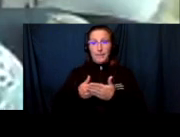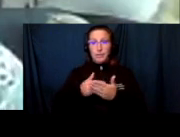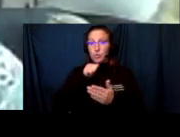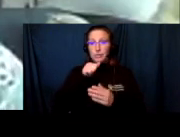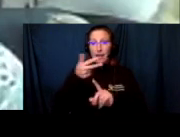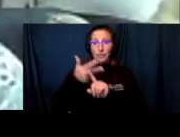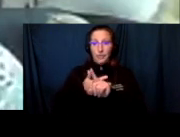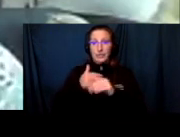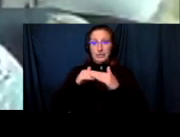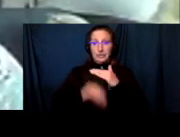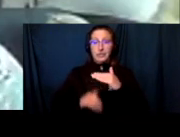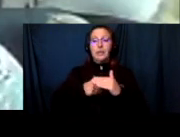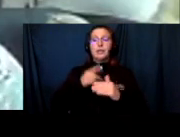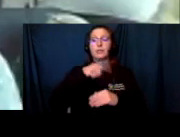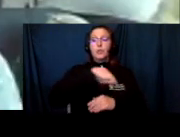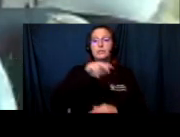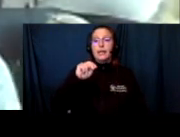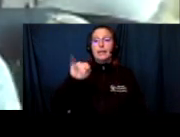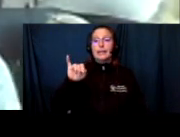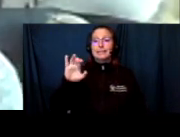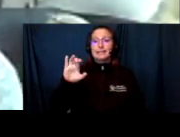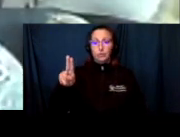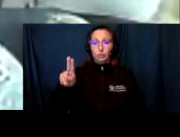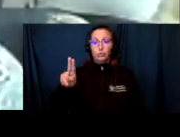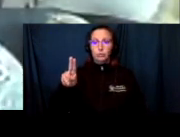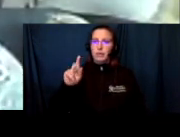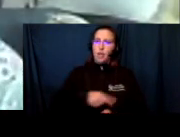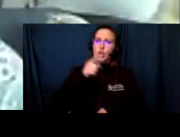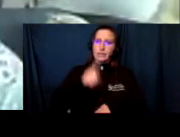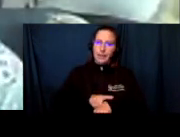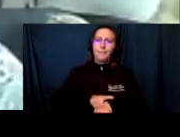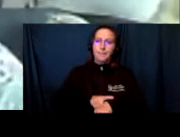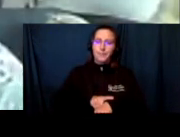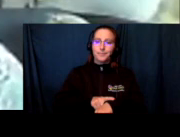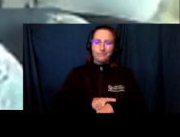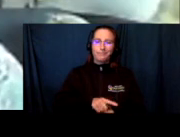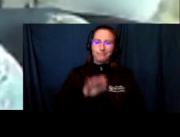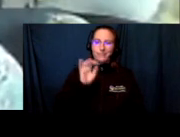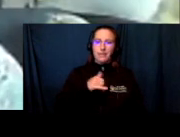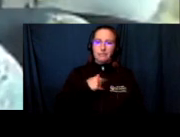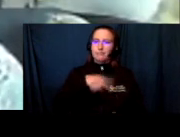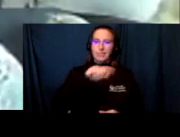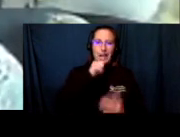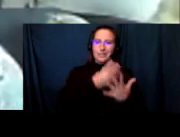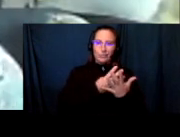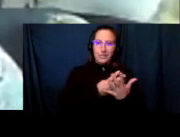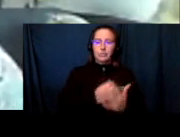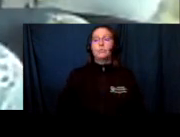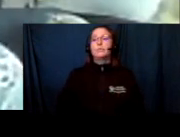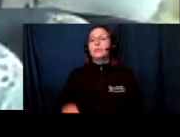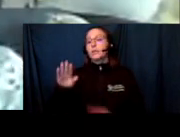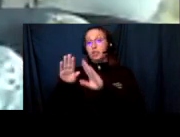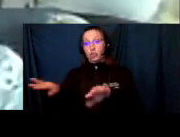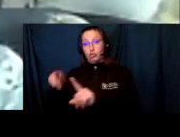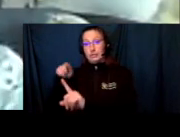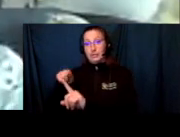are in the NICU for long periods of time so children's is one of the few NICUs who is already